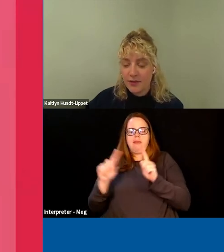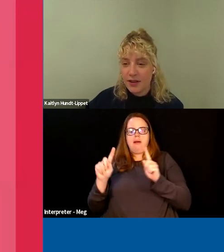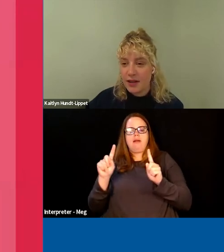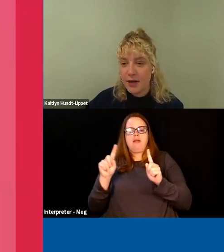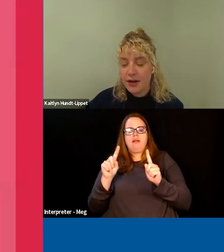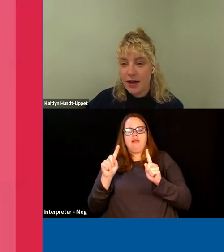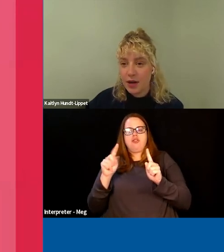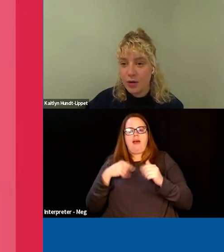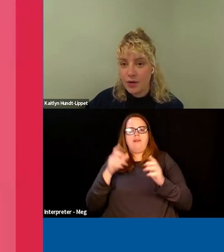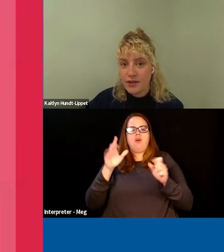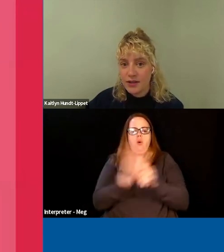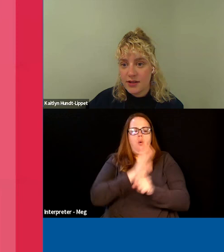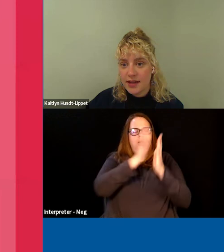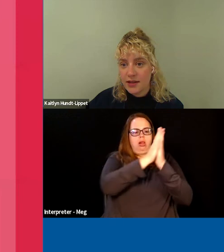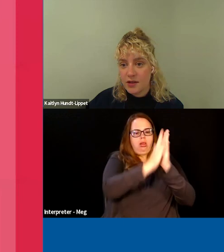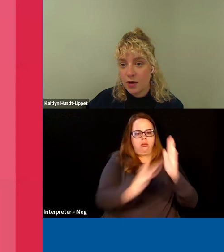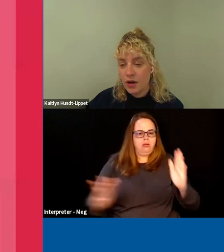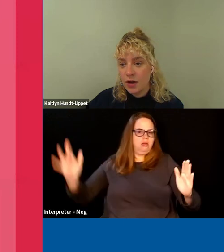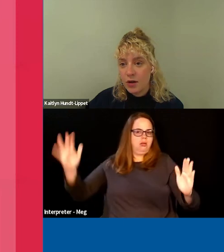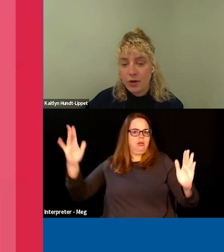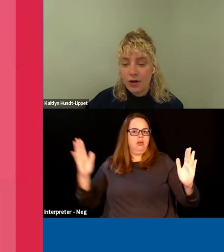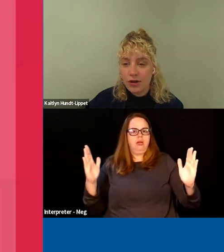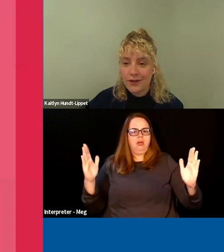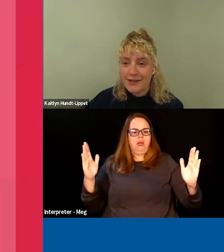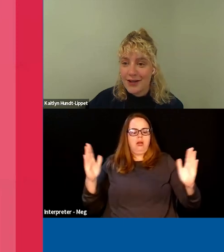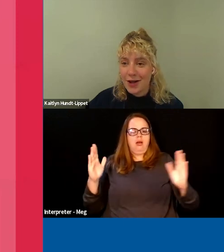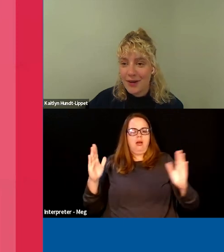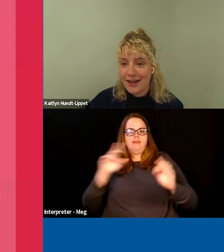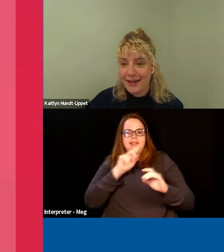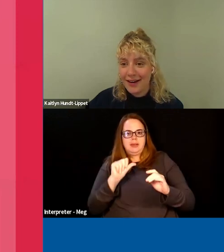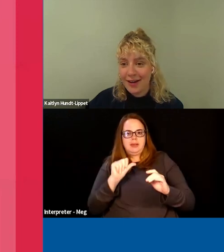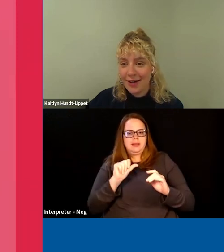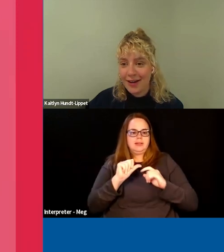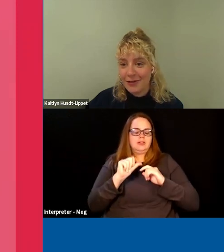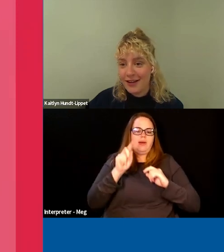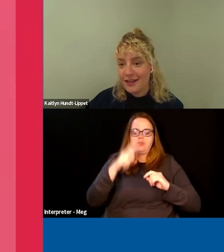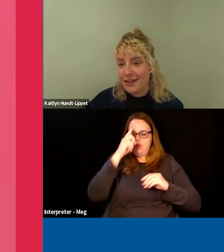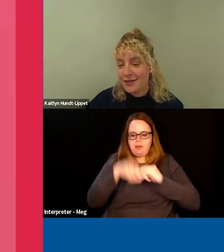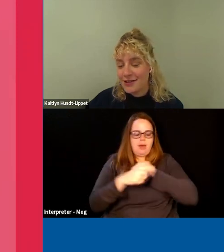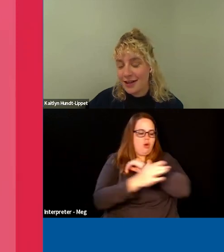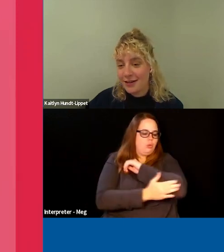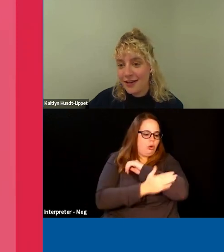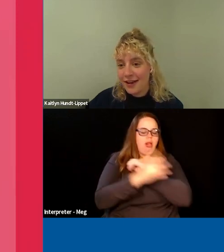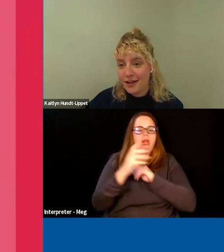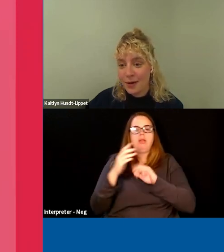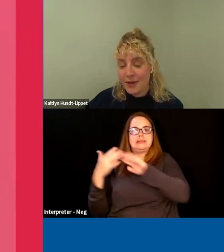and you have to think about how those intersect, so rural versus urban, different levels of economic class,